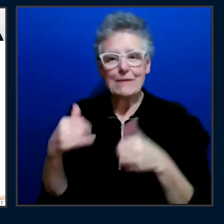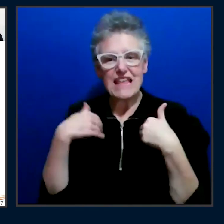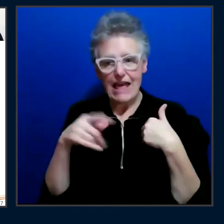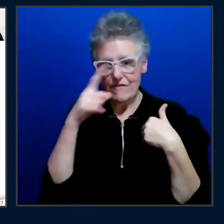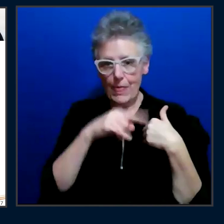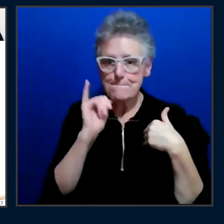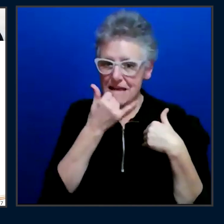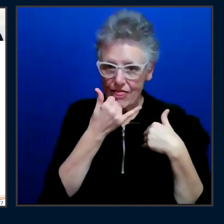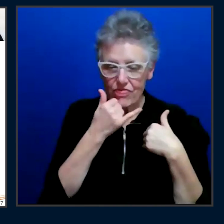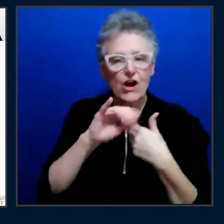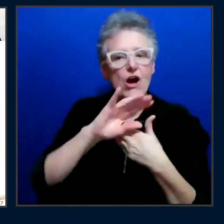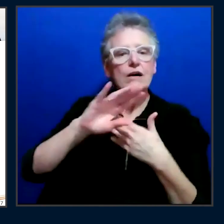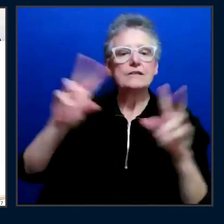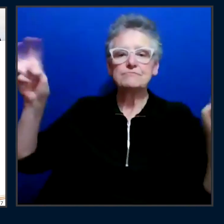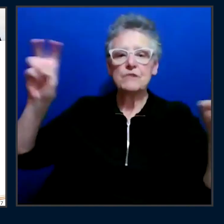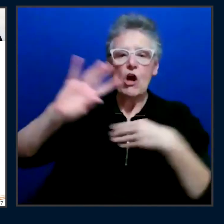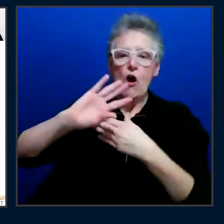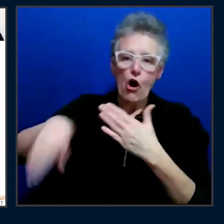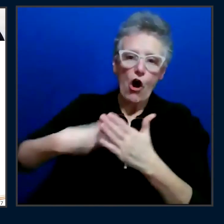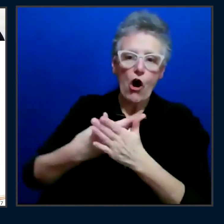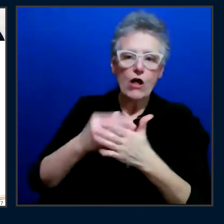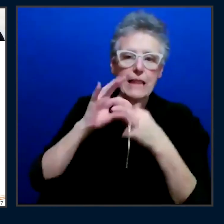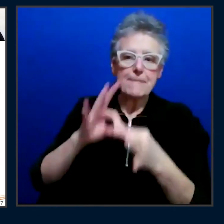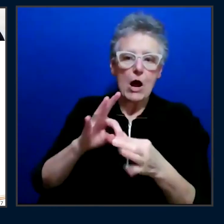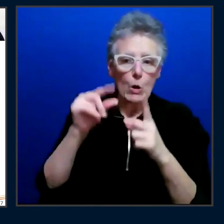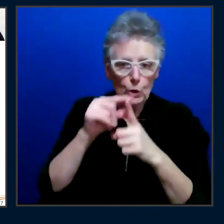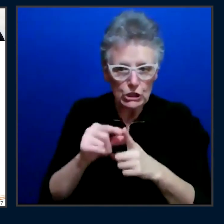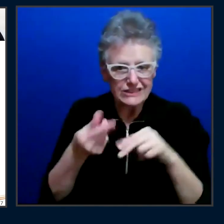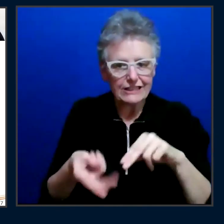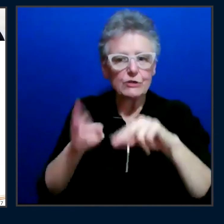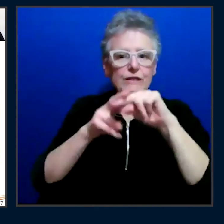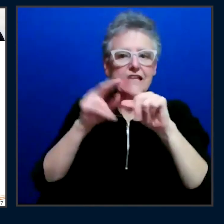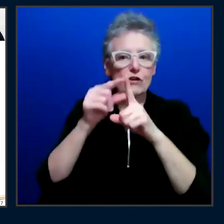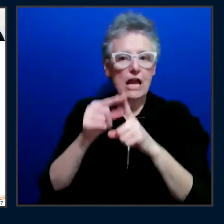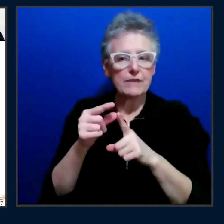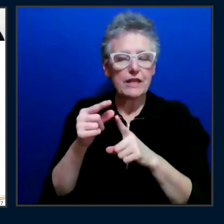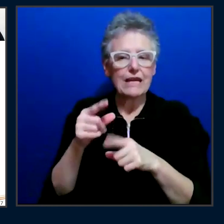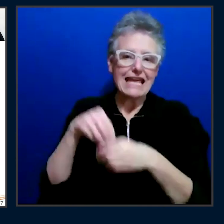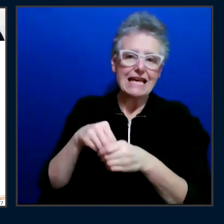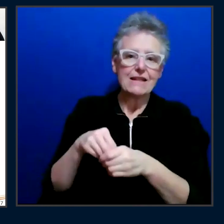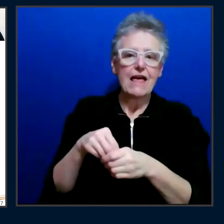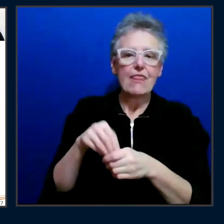that had those myths. it's all about words, increasing vocabulary in the Common Core classroom.